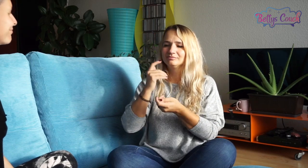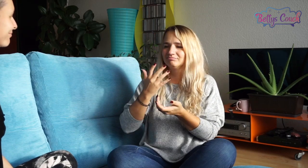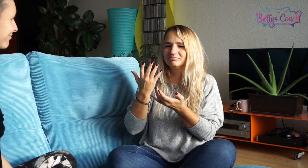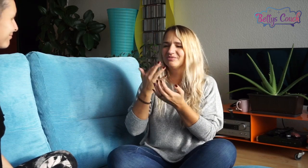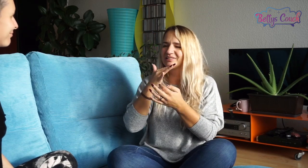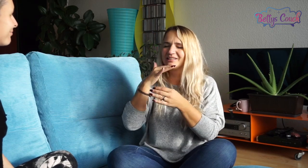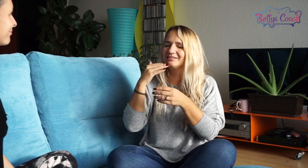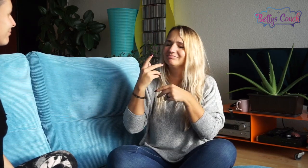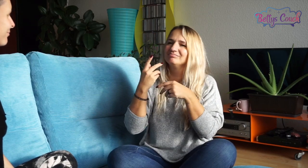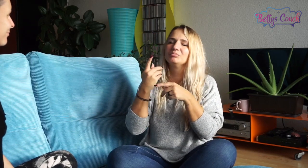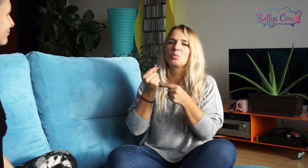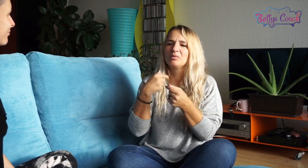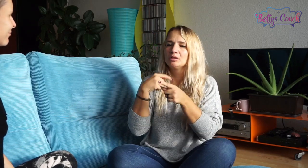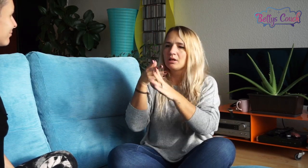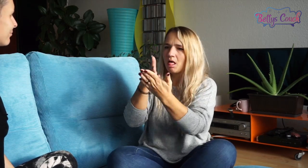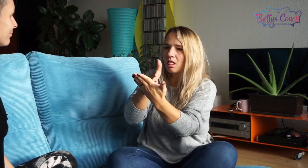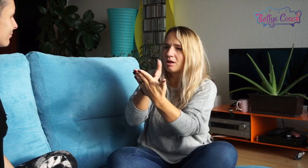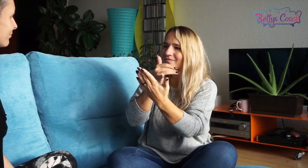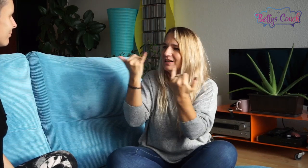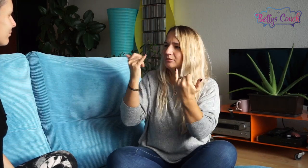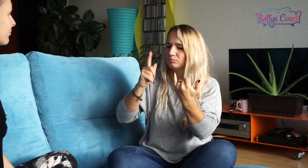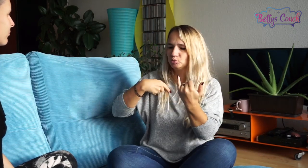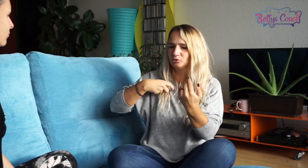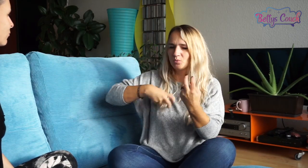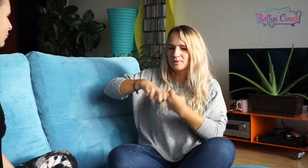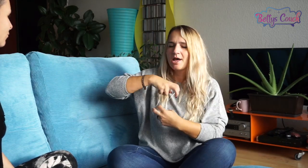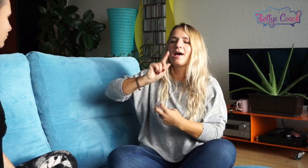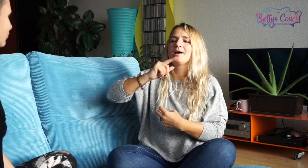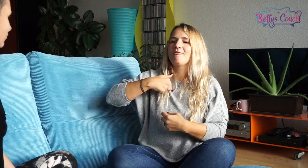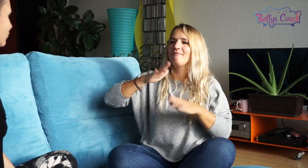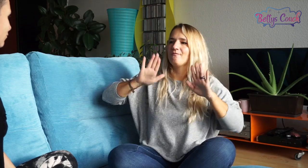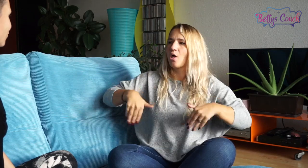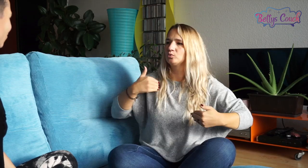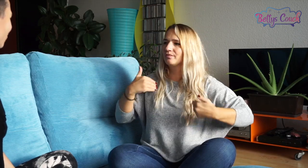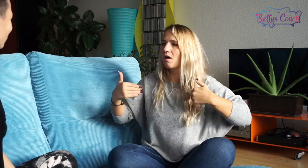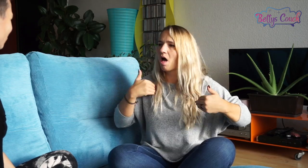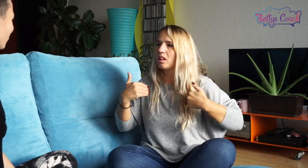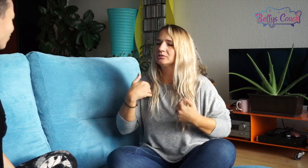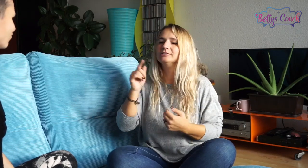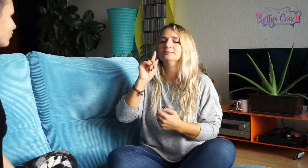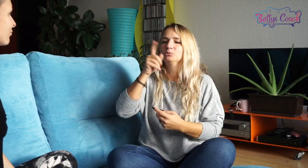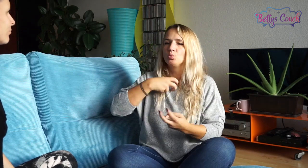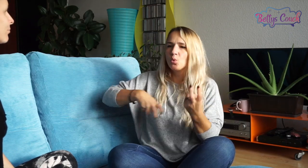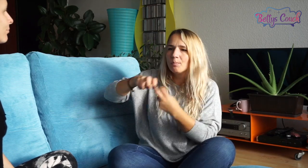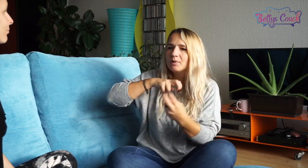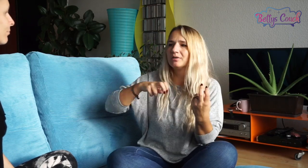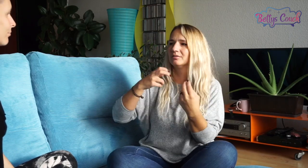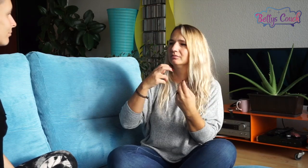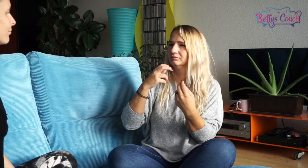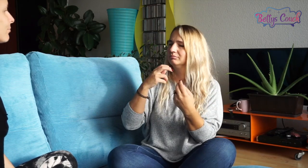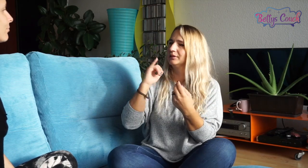For example, How do I deal with barriers? Is it because I'm wrong? And how do I have to deal with it?